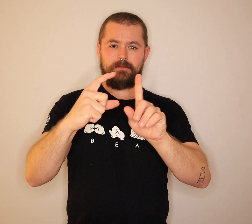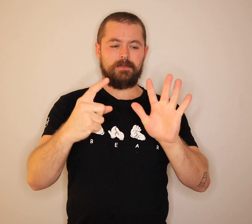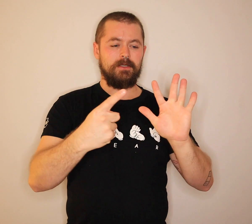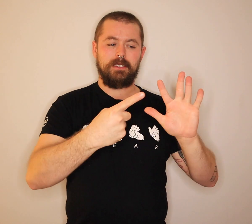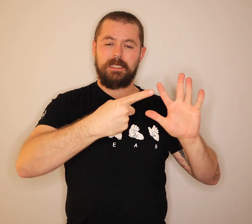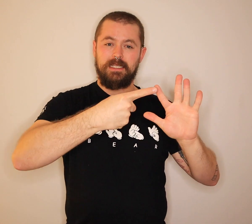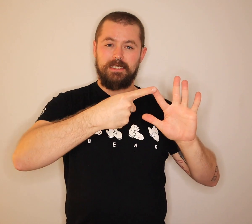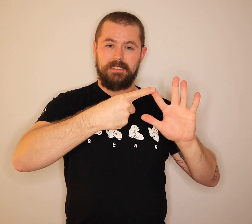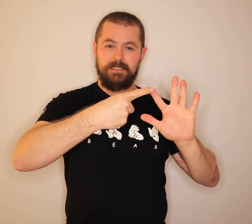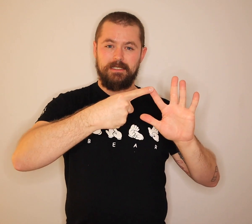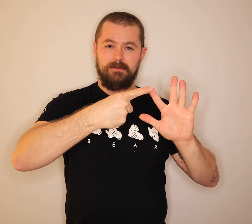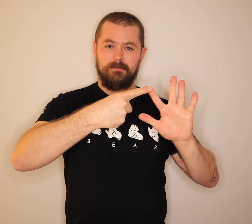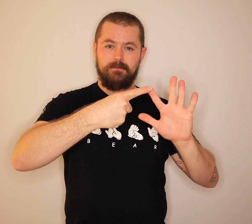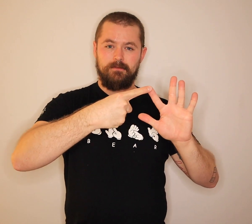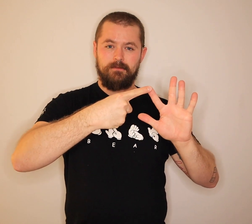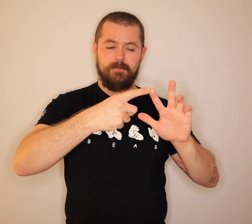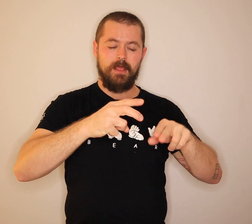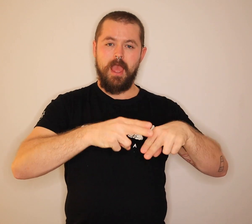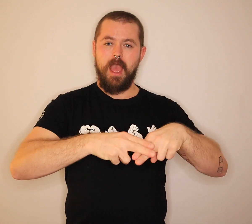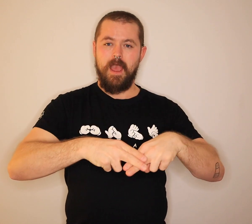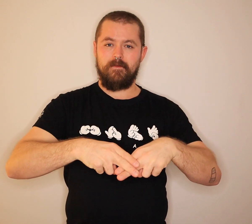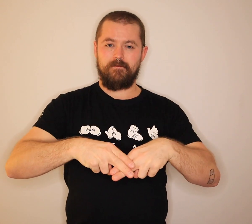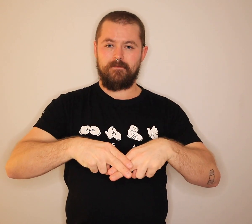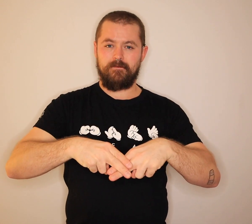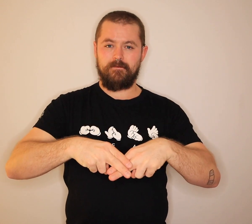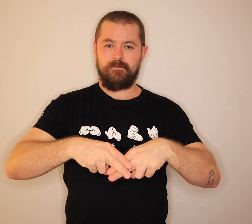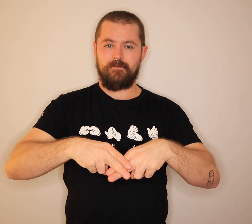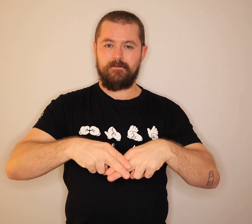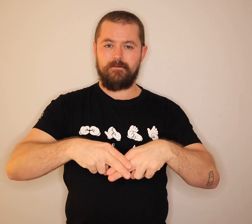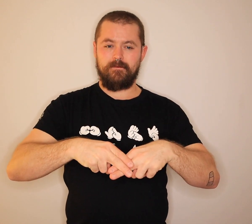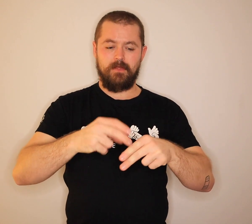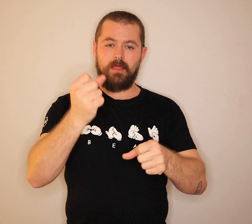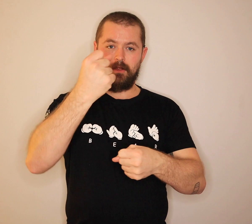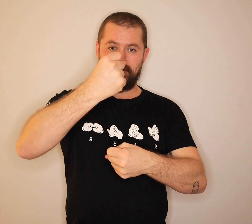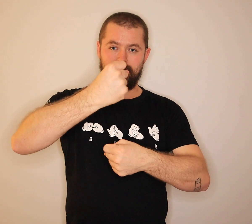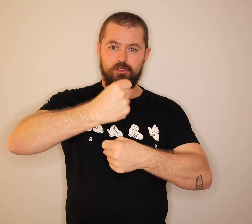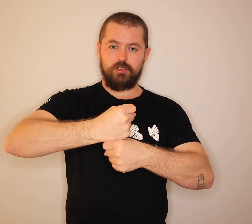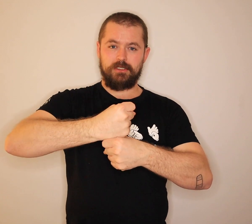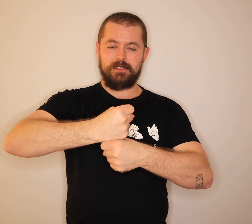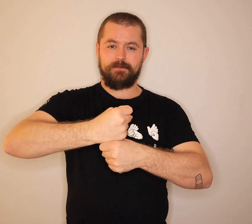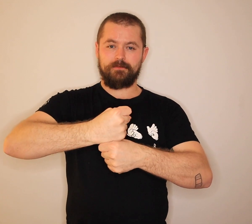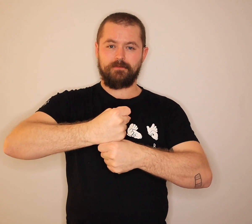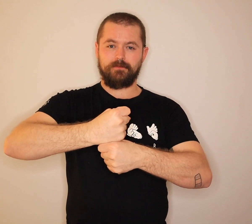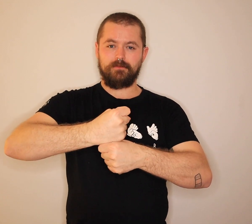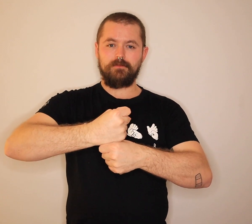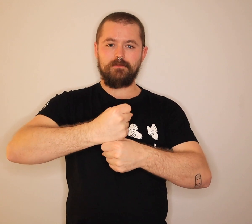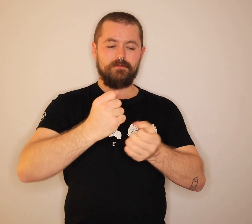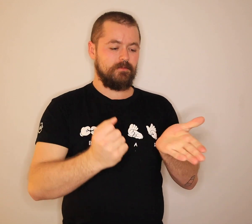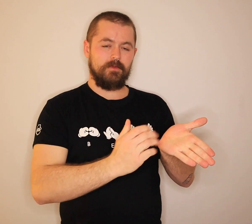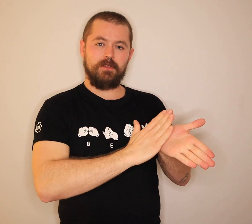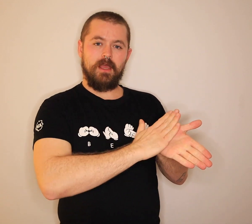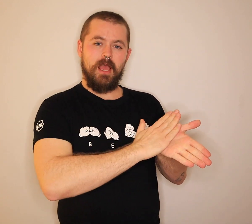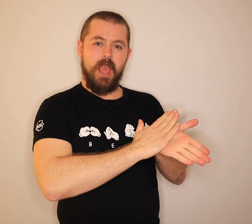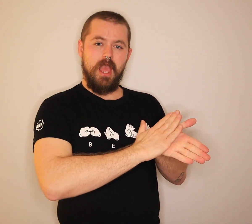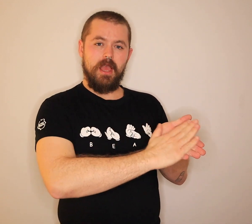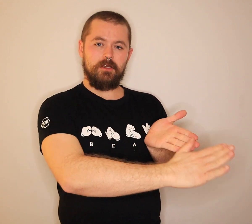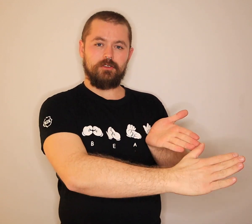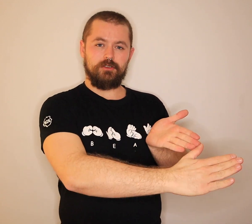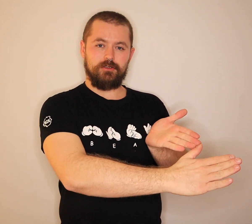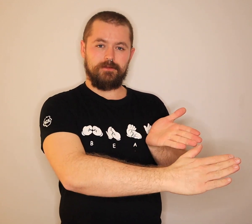Fingerspelling: E... F... G... H...